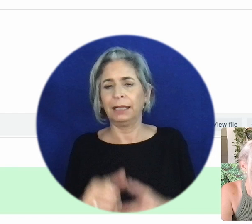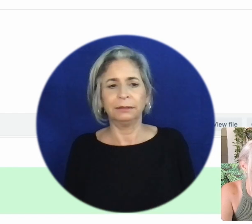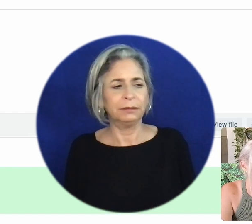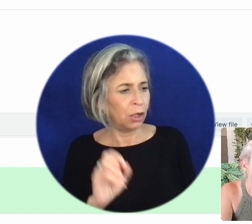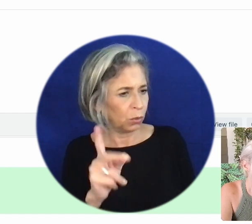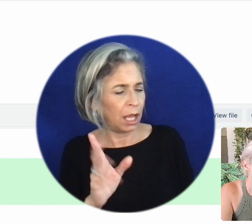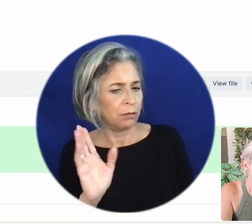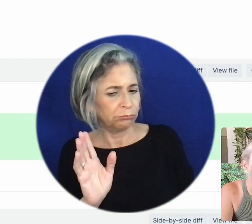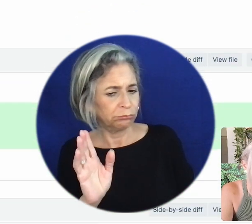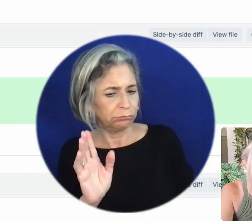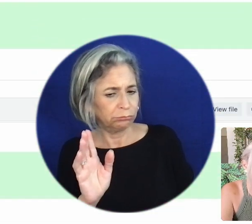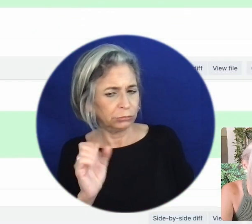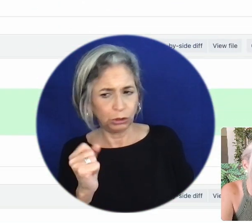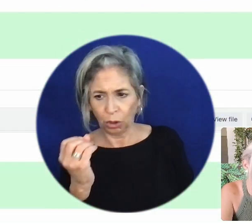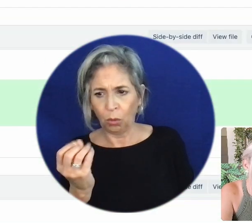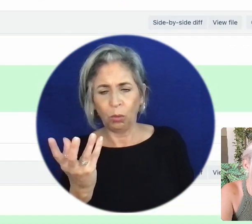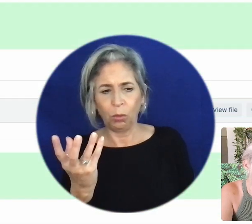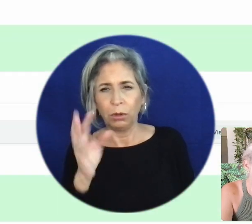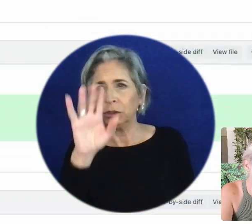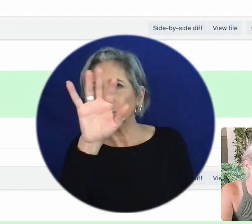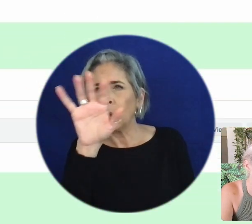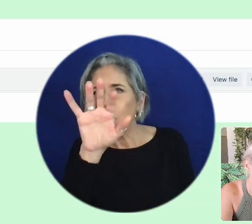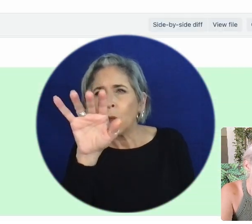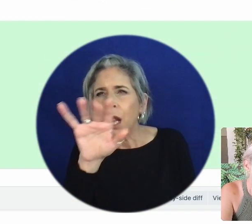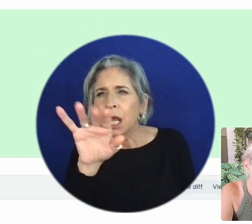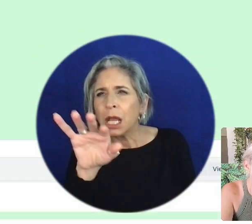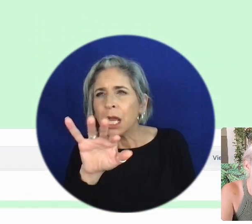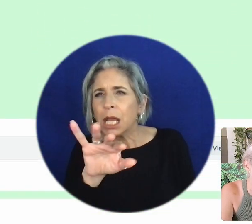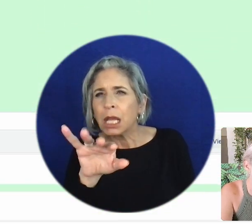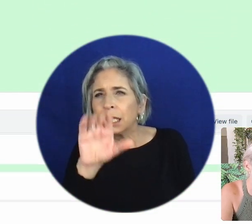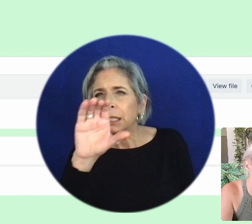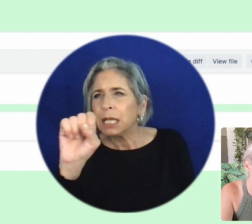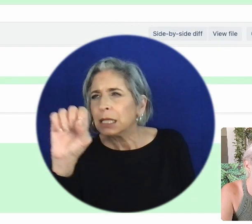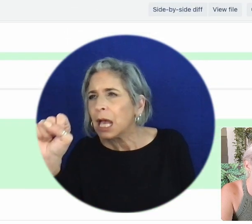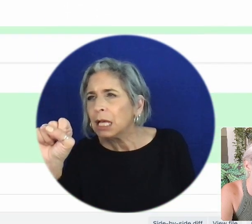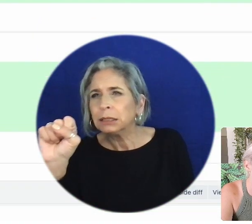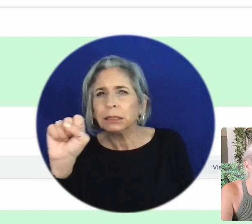All right, so scrolling down, CSS.